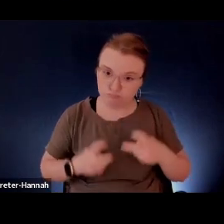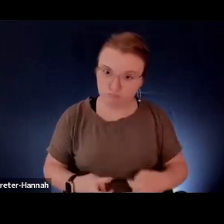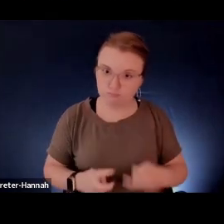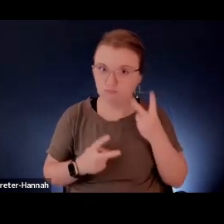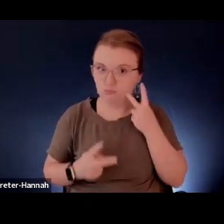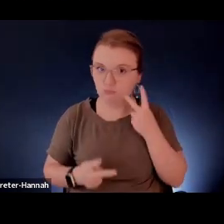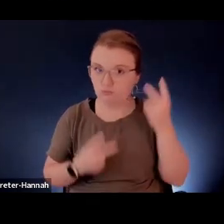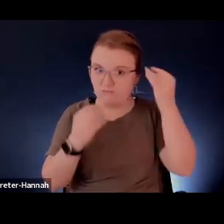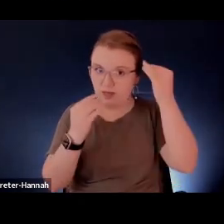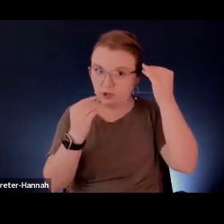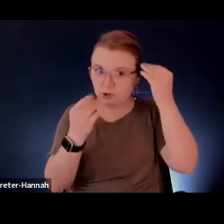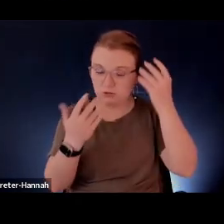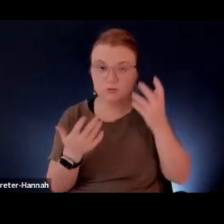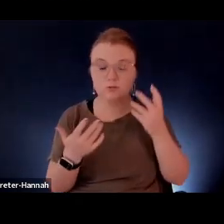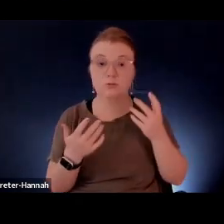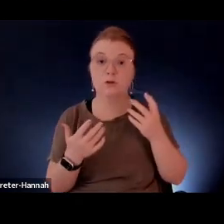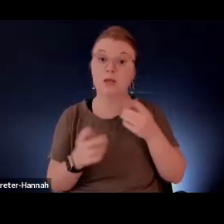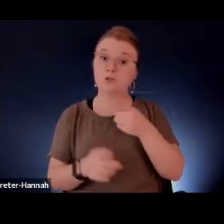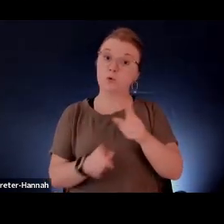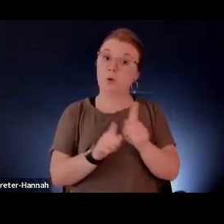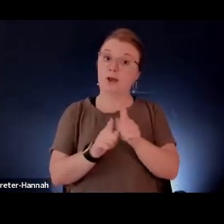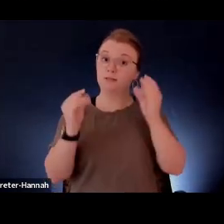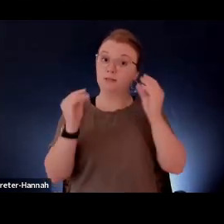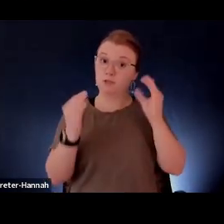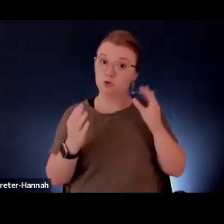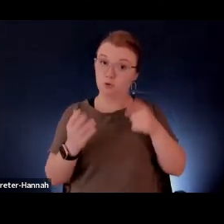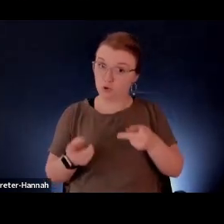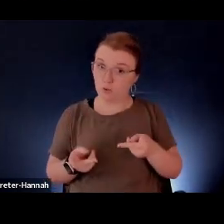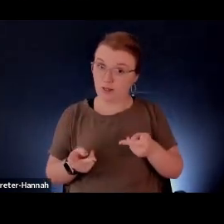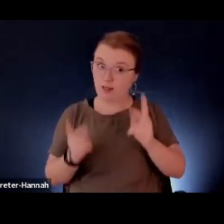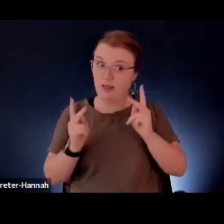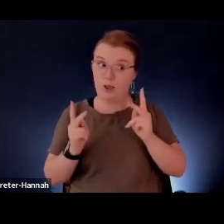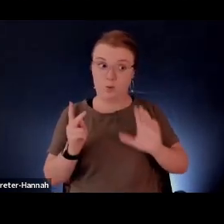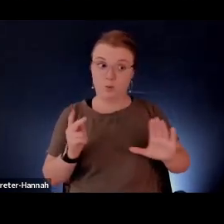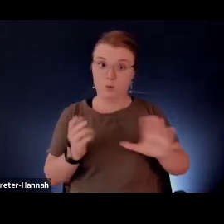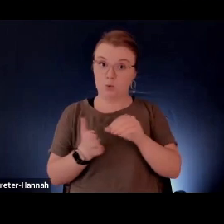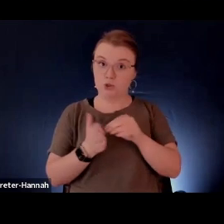are you allowing your students in on your goals as a teacher as well?